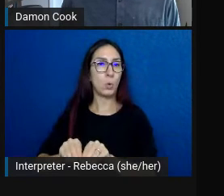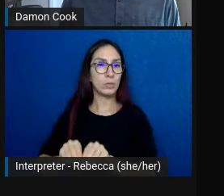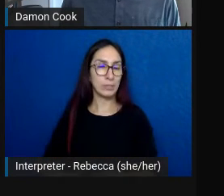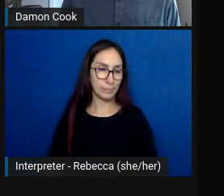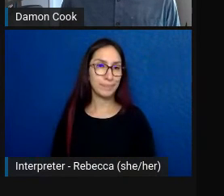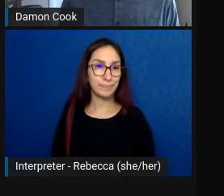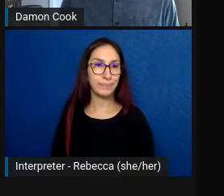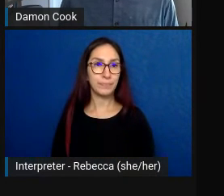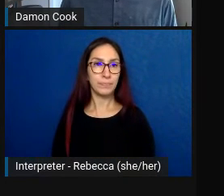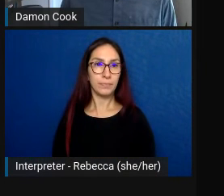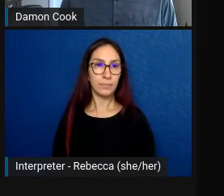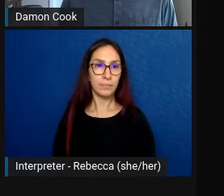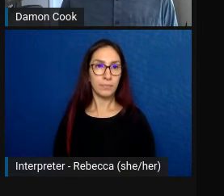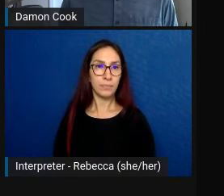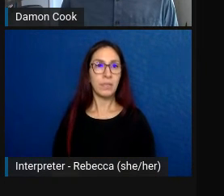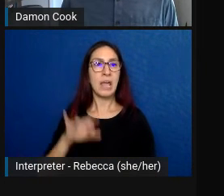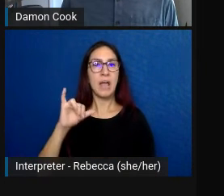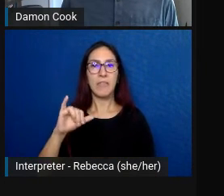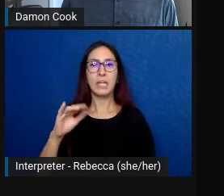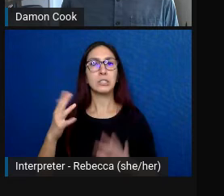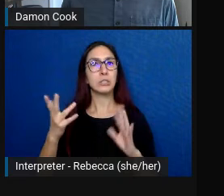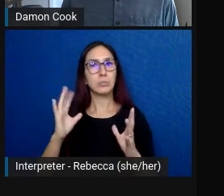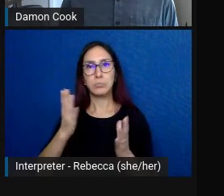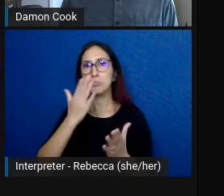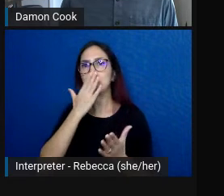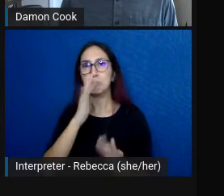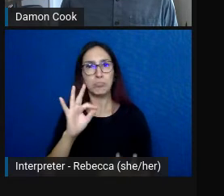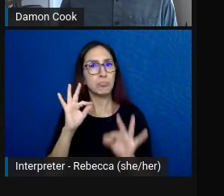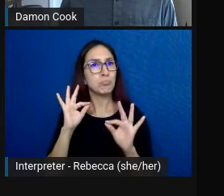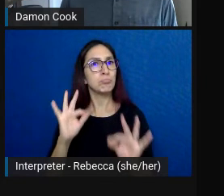This is a pretty ideal experience of the further tabbing order.